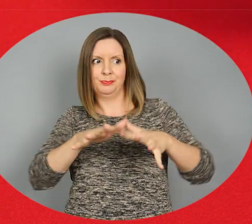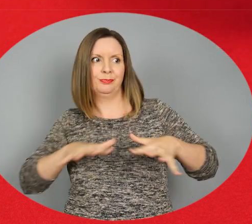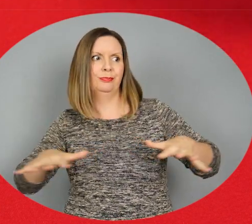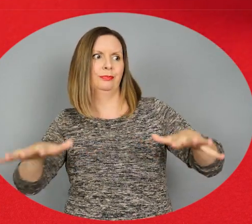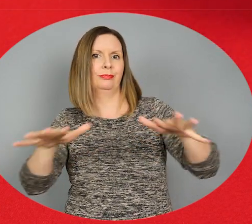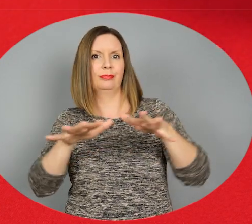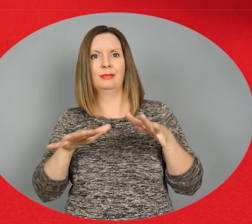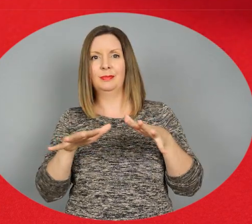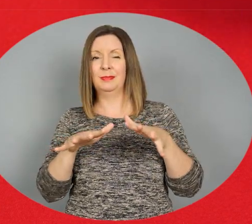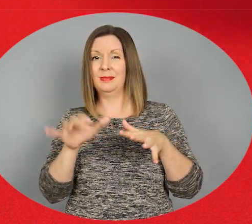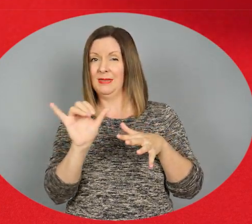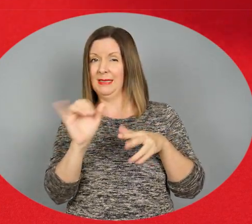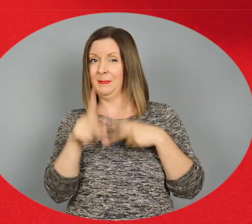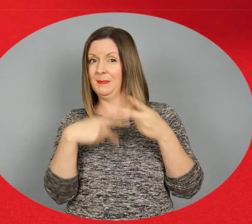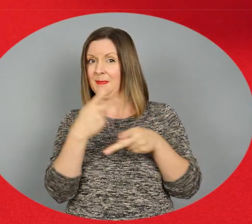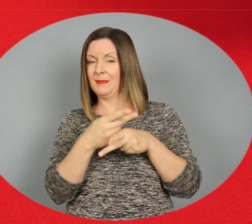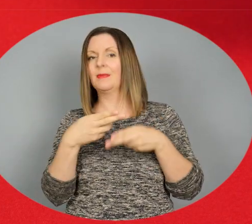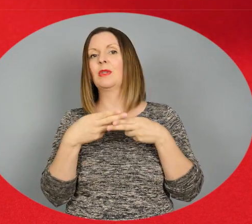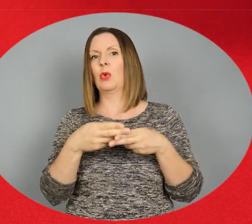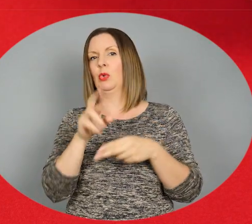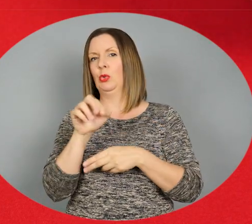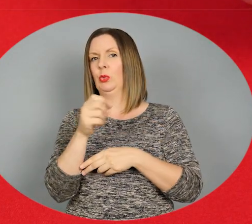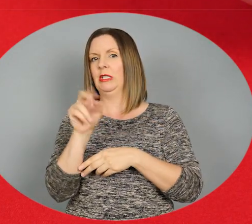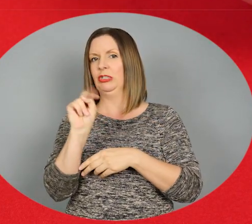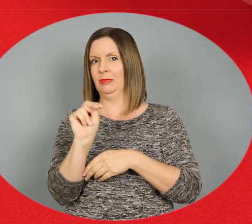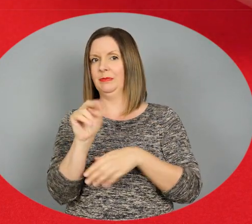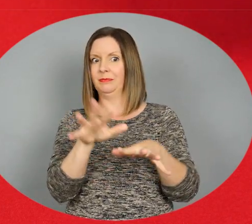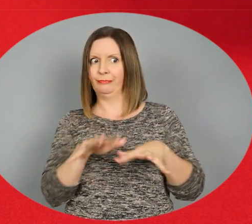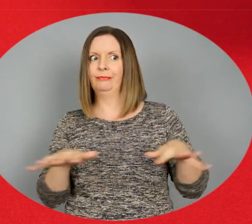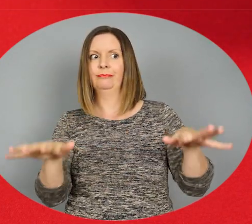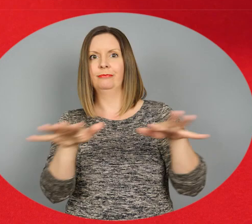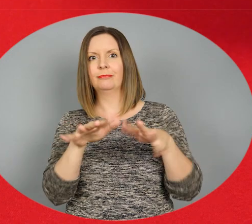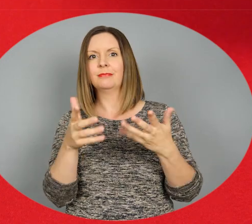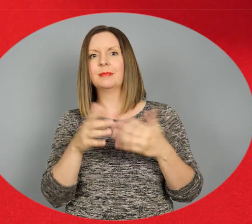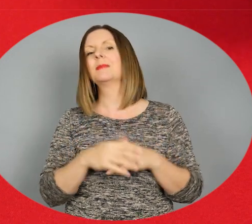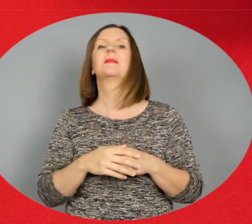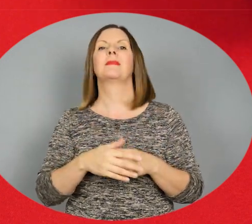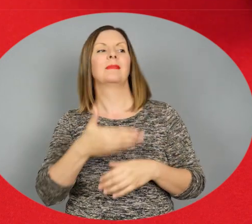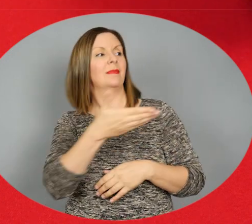edge with other areas of the same type are known as a region. So here we have a region